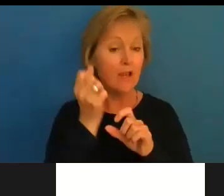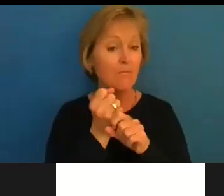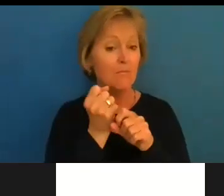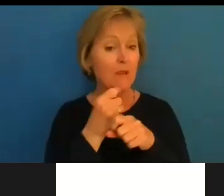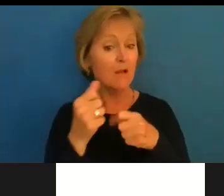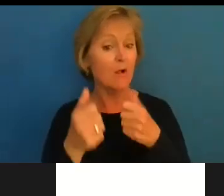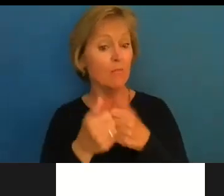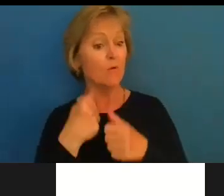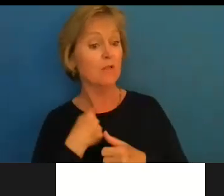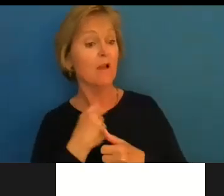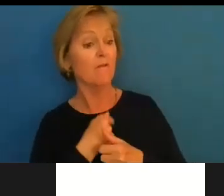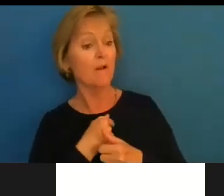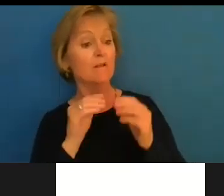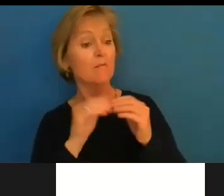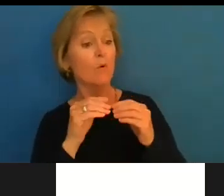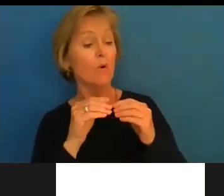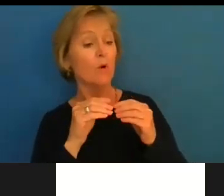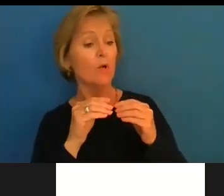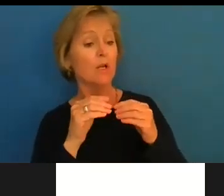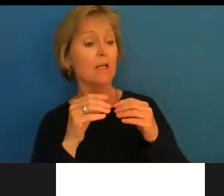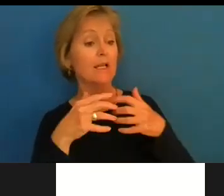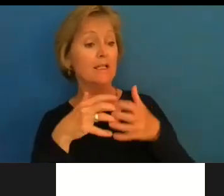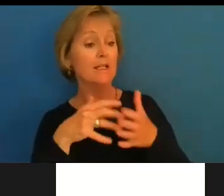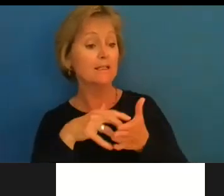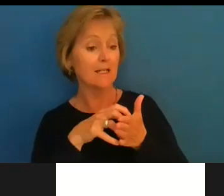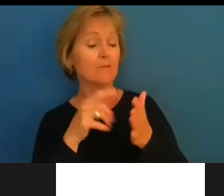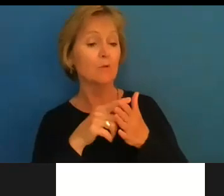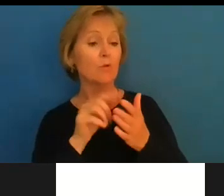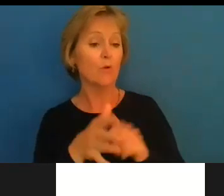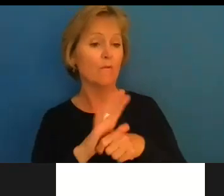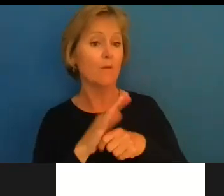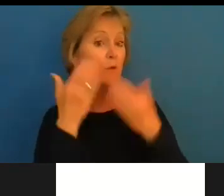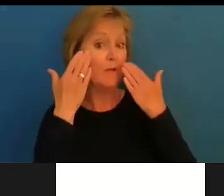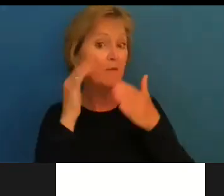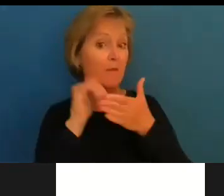to COVID-19 than we realize. but we wouldn't know this because of an inadequate health care structure